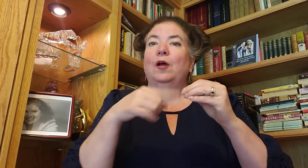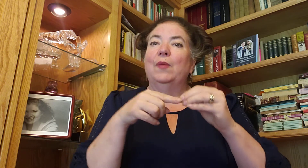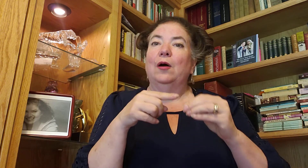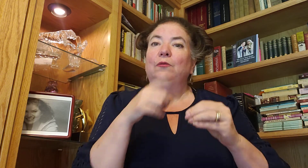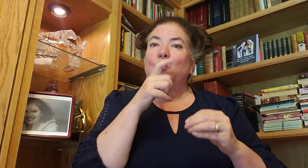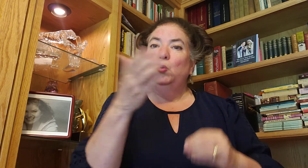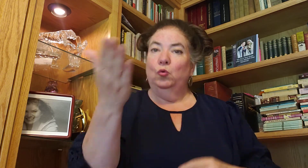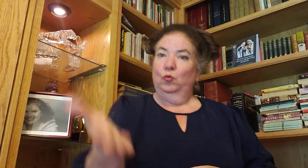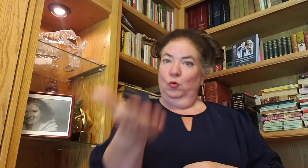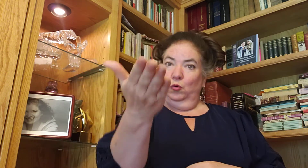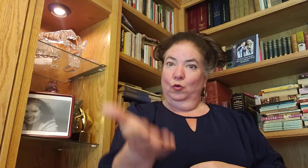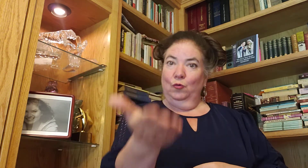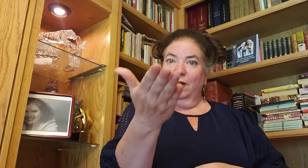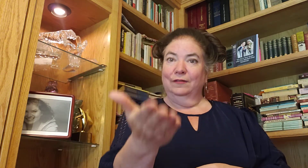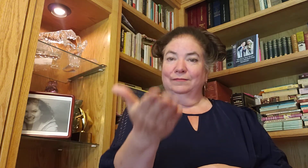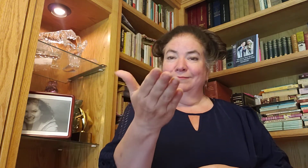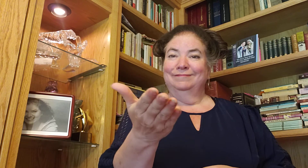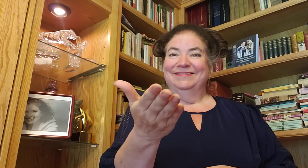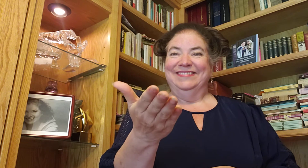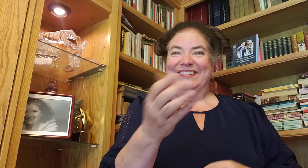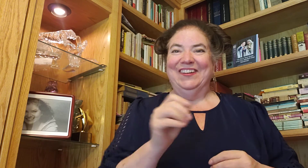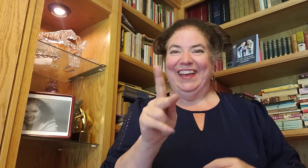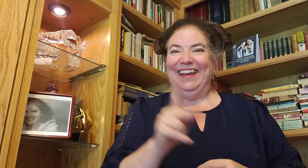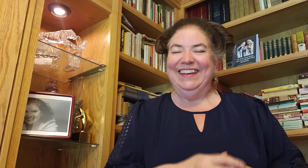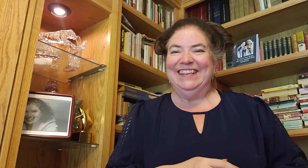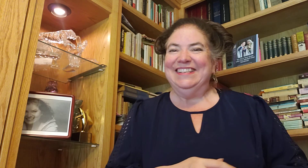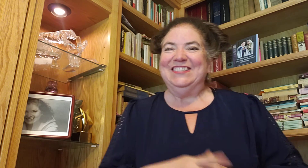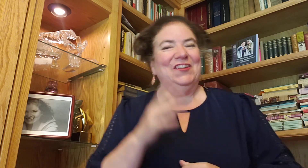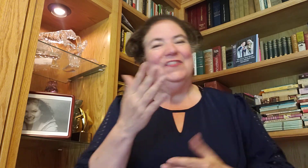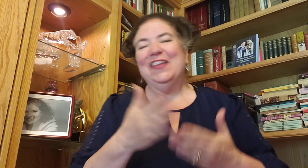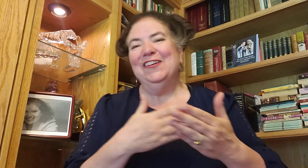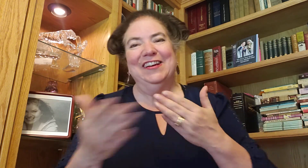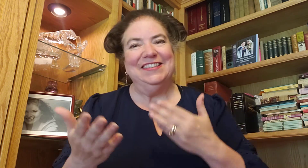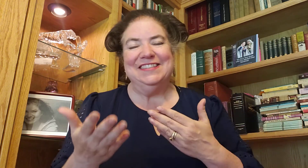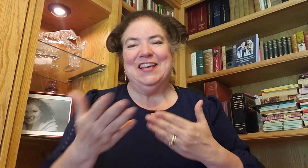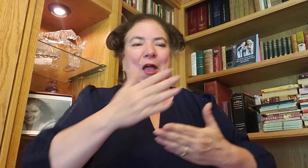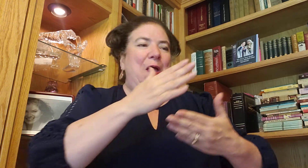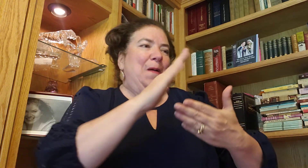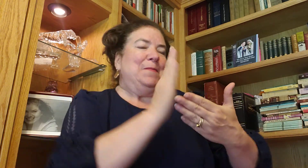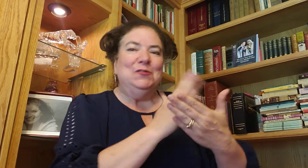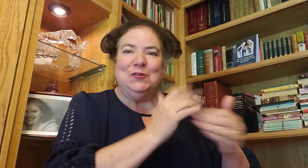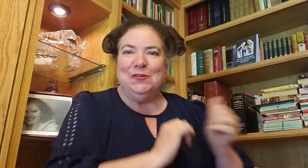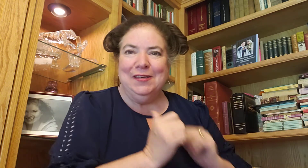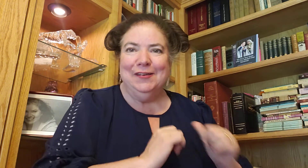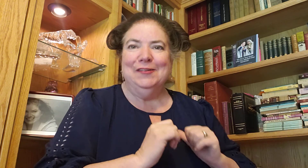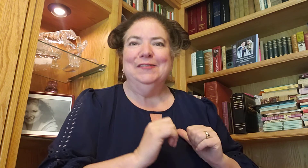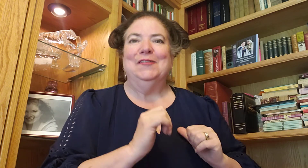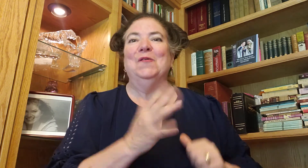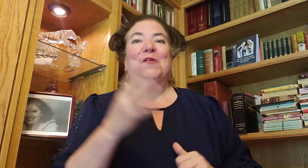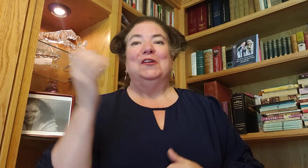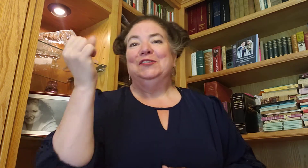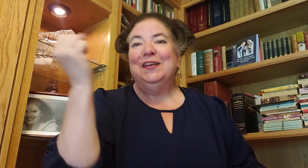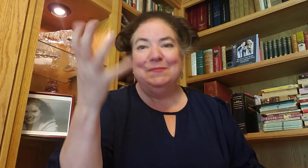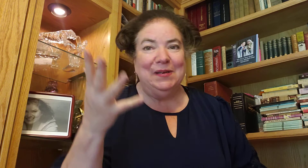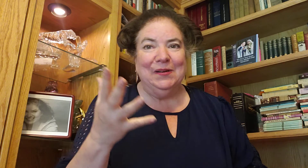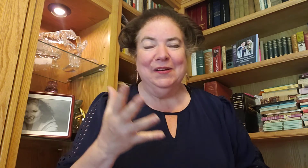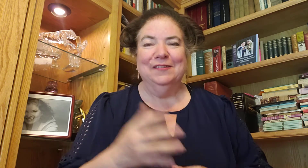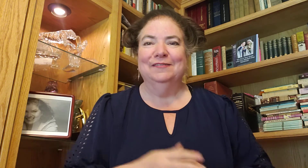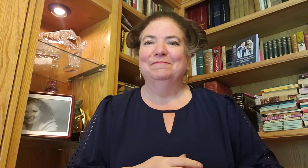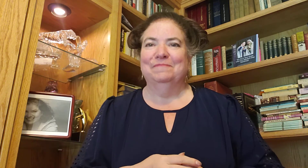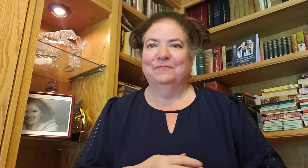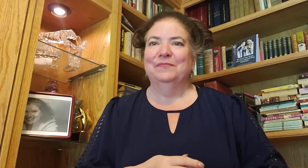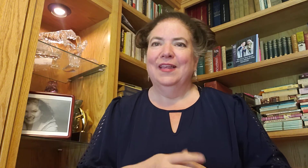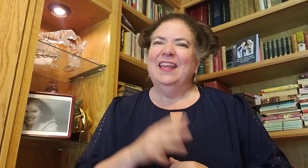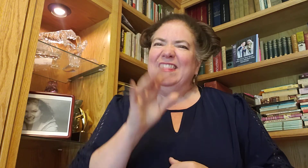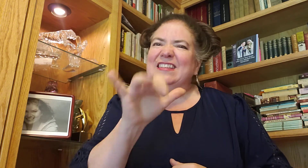about who you are. Okay? So, whether it's musical theatre or Shakespeare this